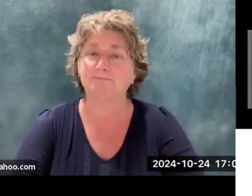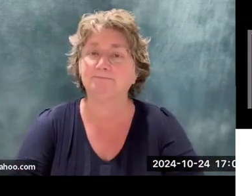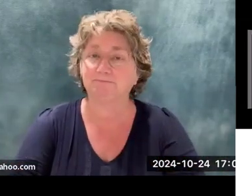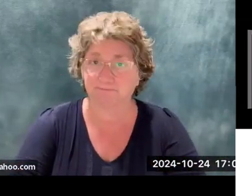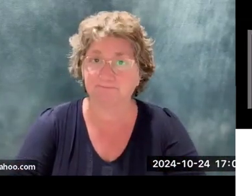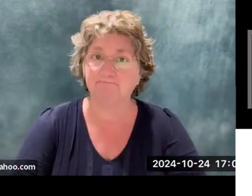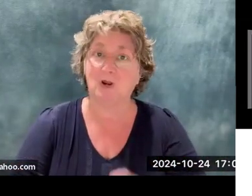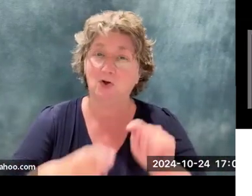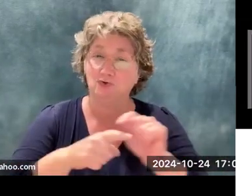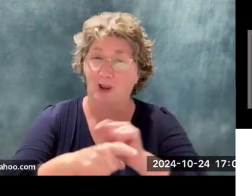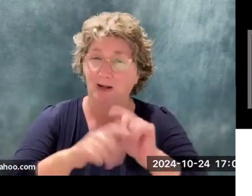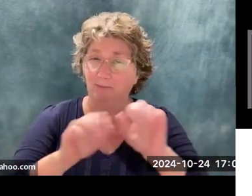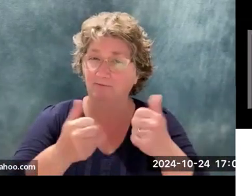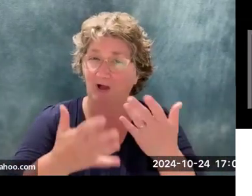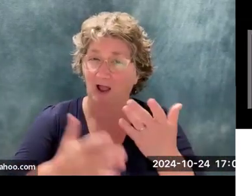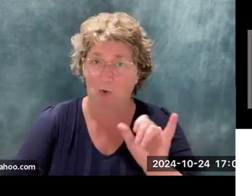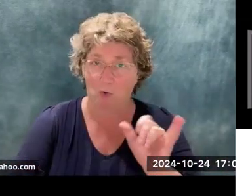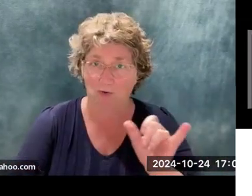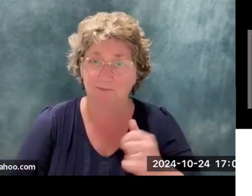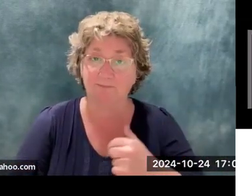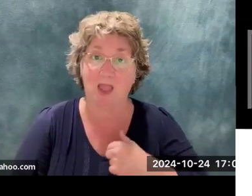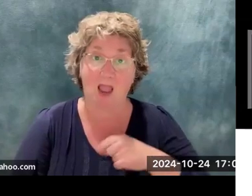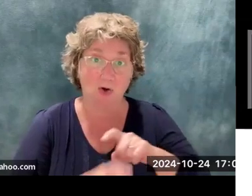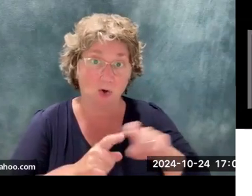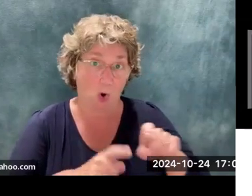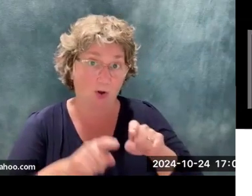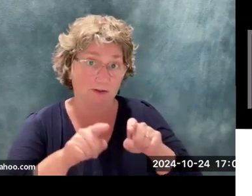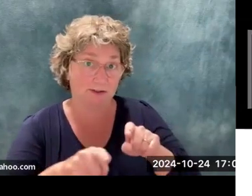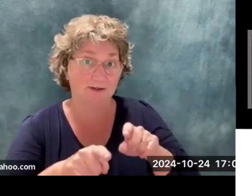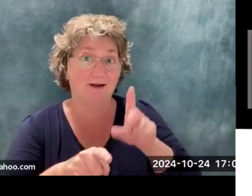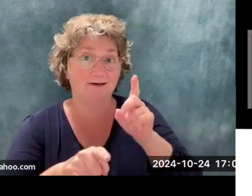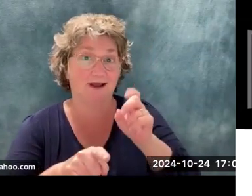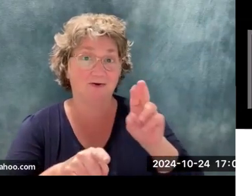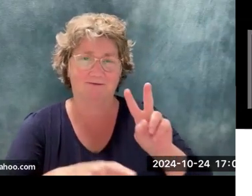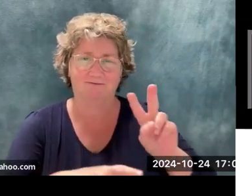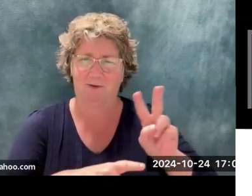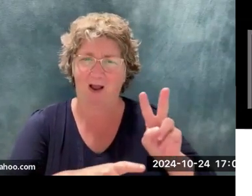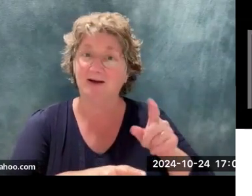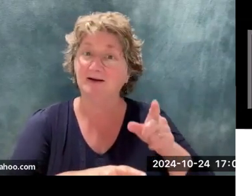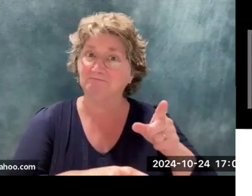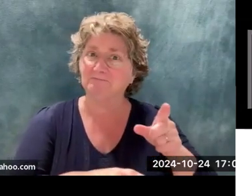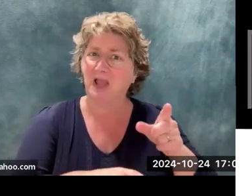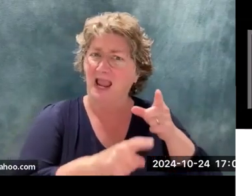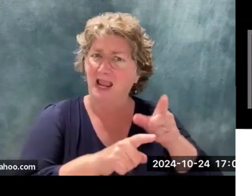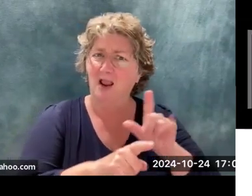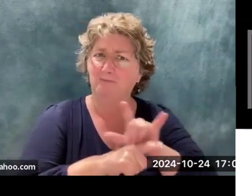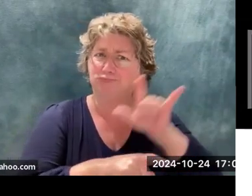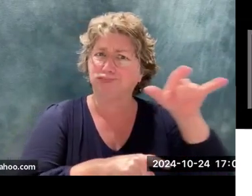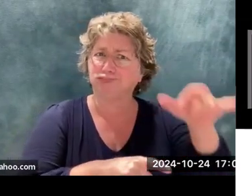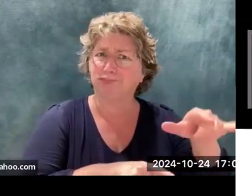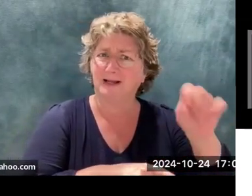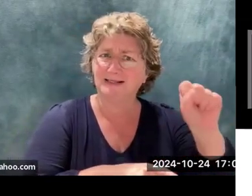his presence here tonight, he was actually at a conference in South Africa, but he took my call, and I'm really appreciative that